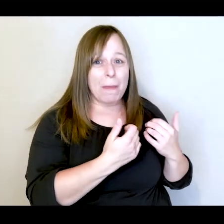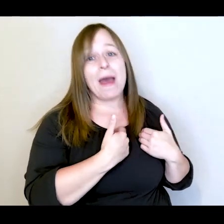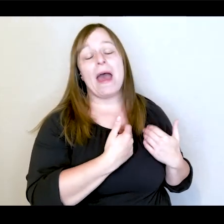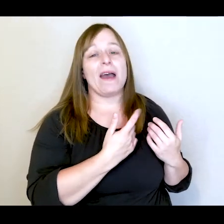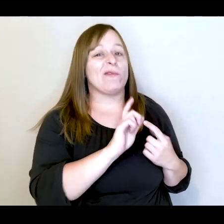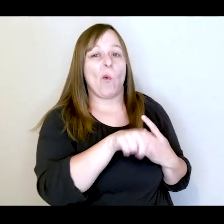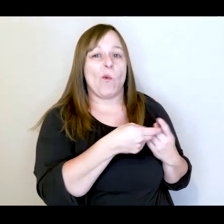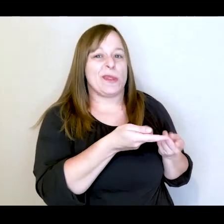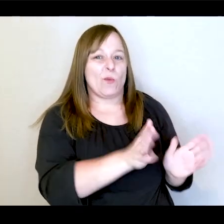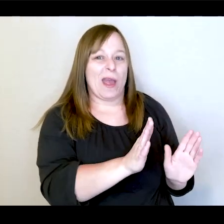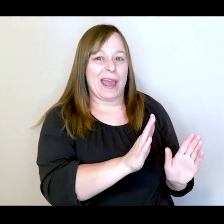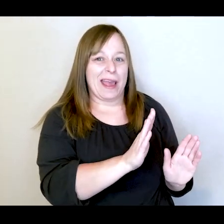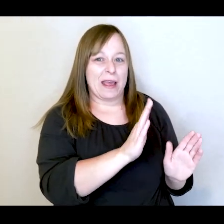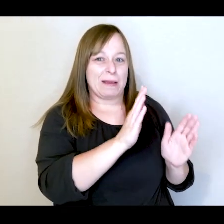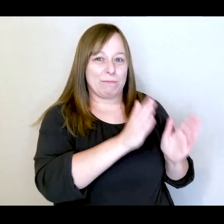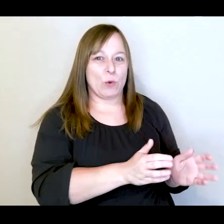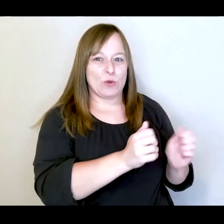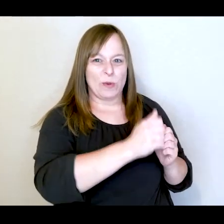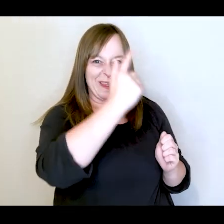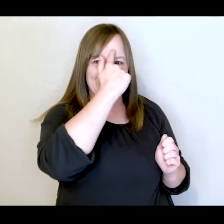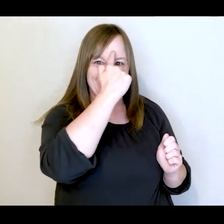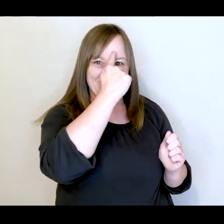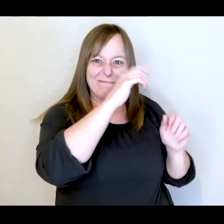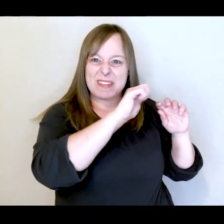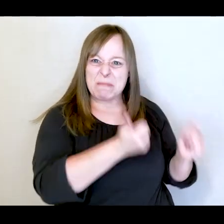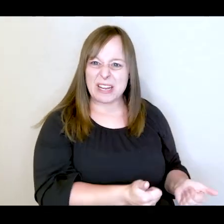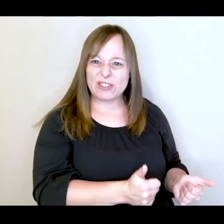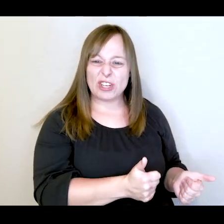It's their way of sort of reasoning through the world and the way